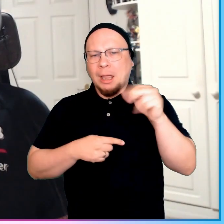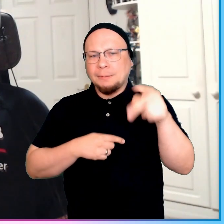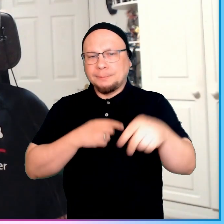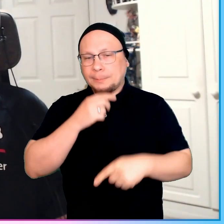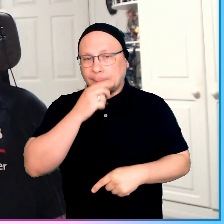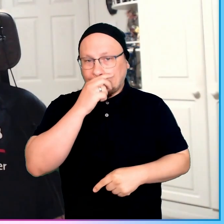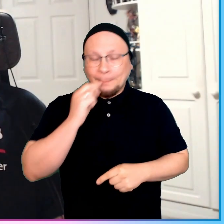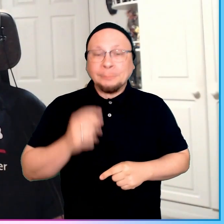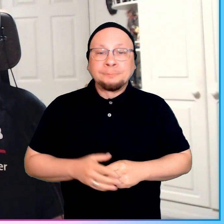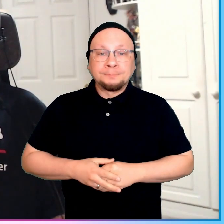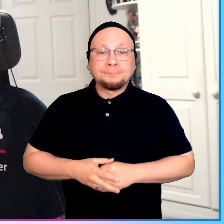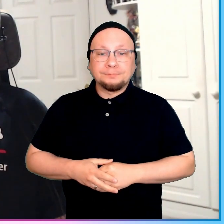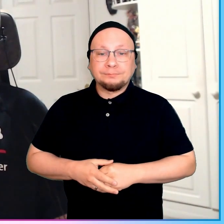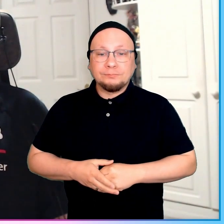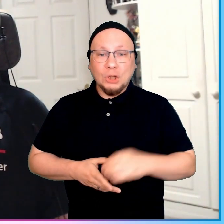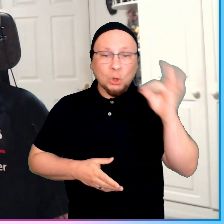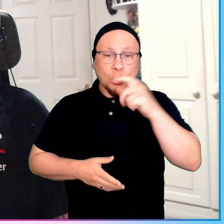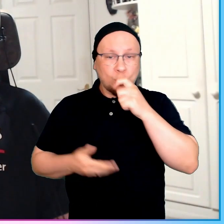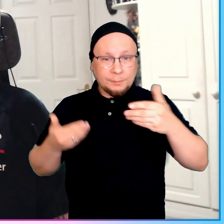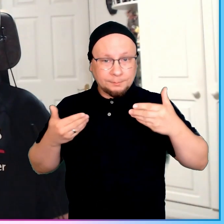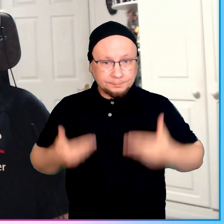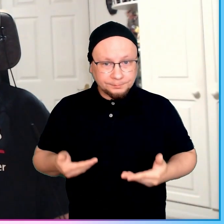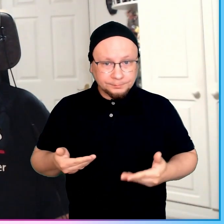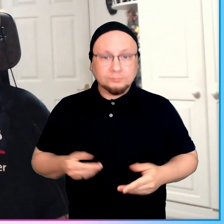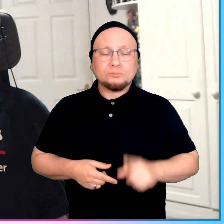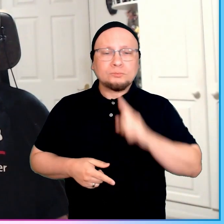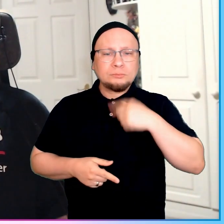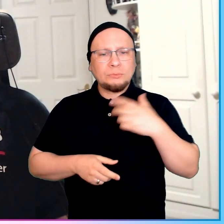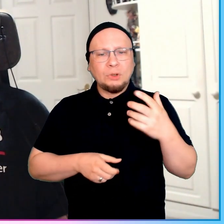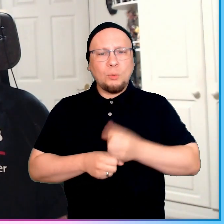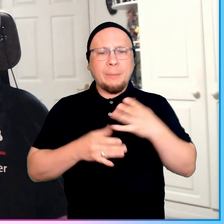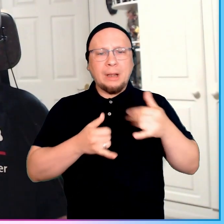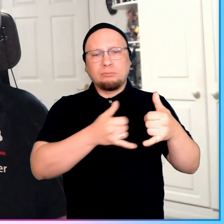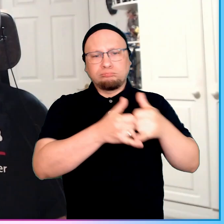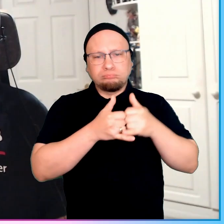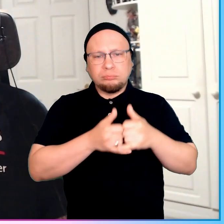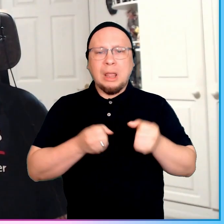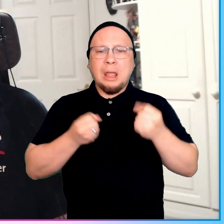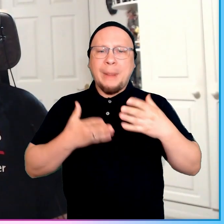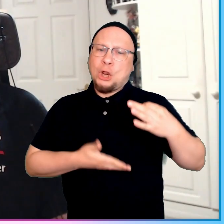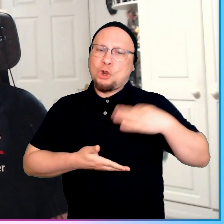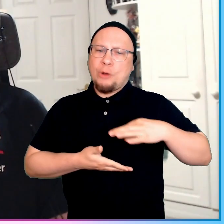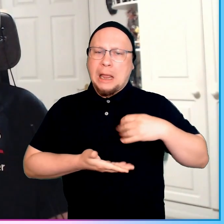So, for those who don’t know me, I am an award winning, multi-credited accessibility consultant,